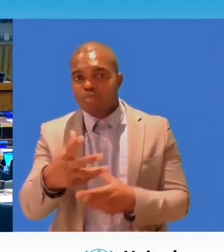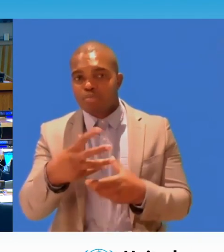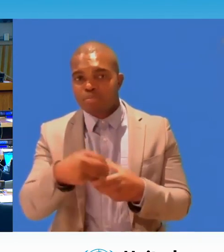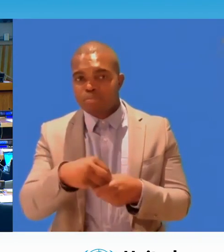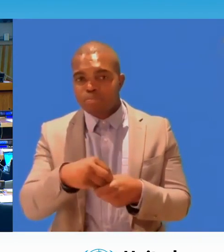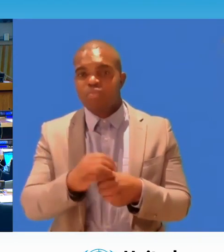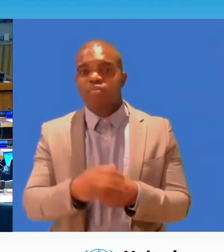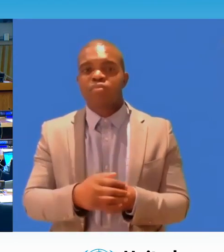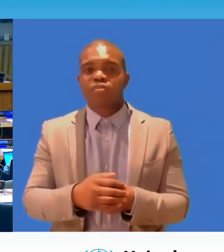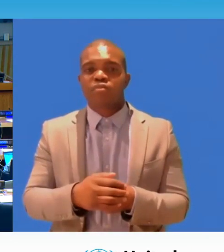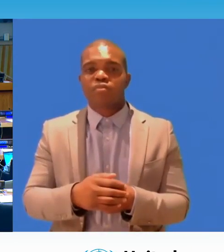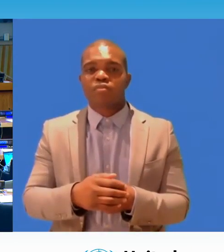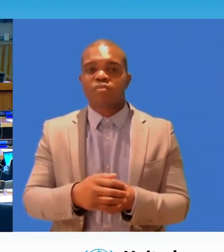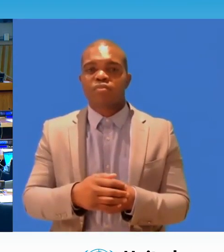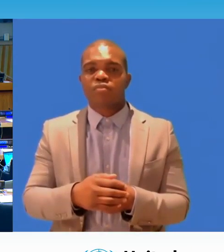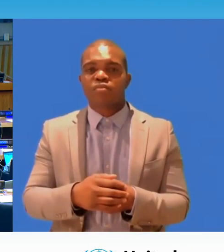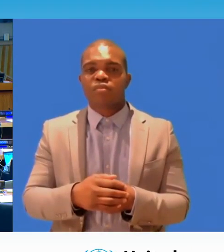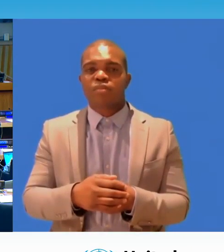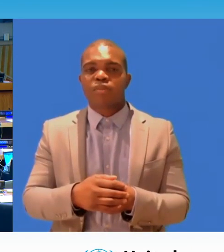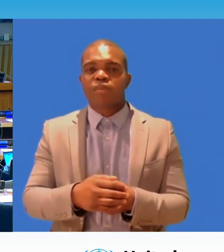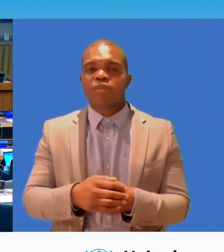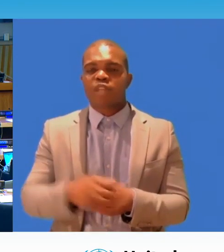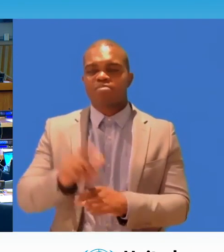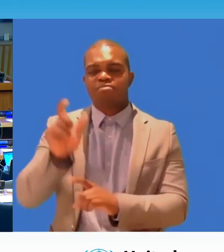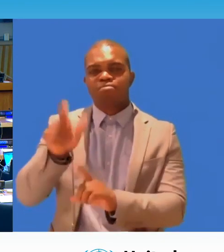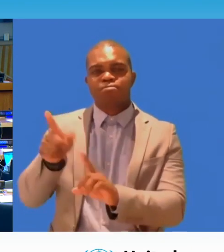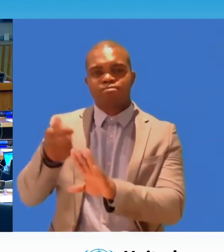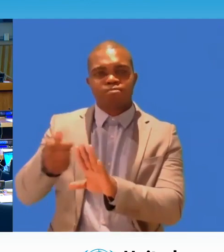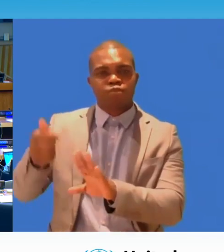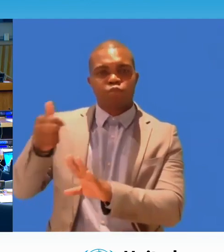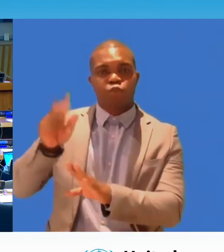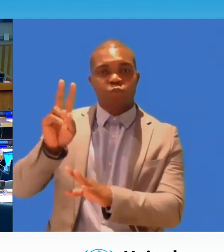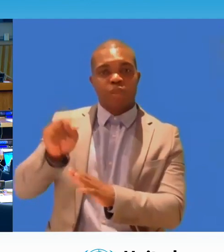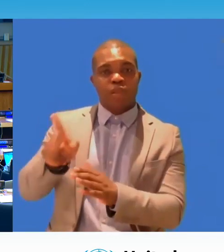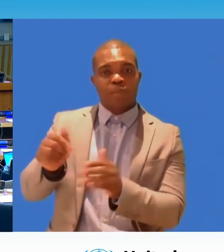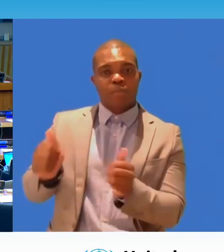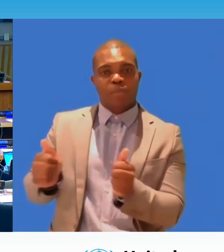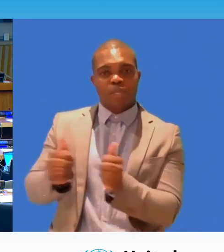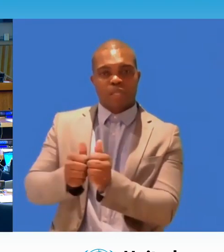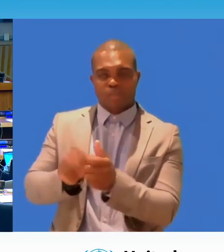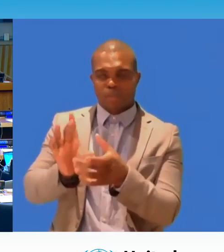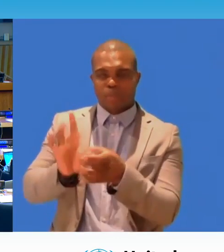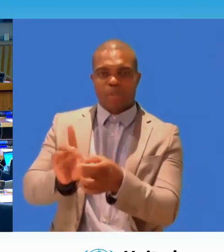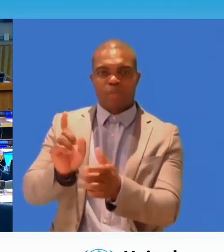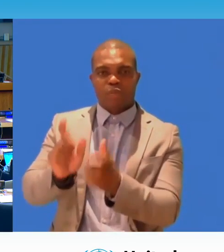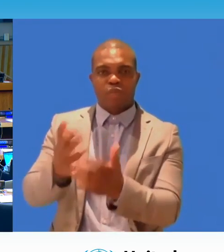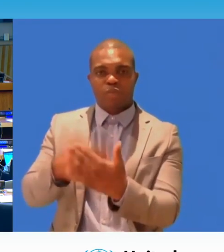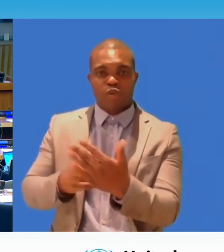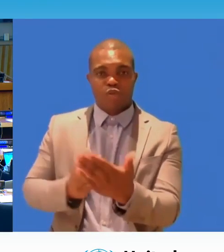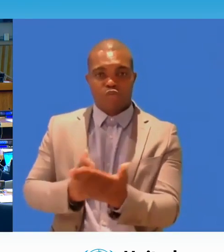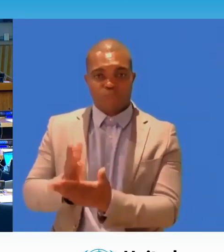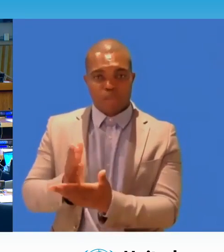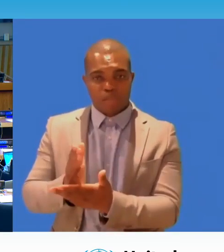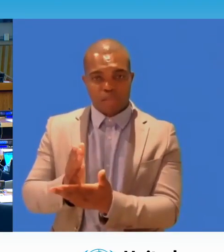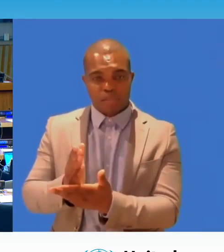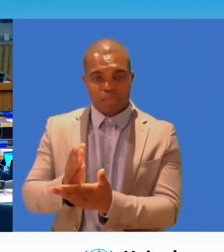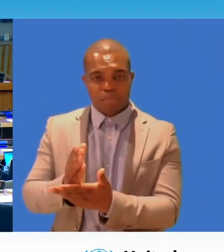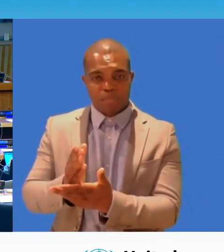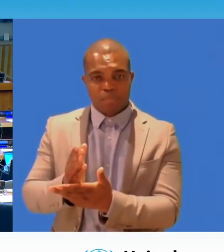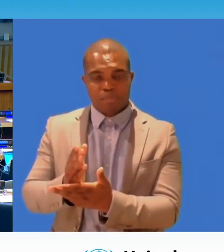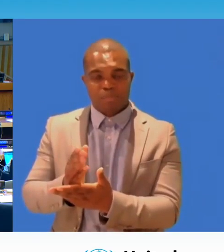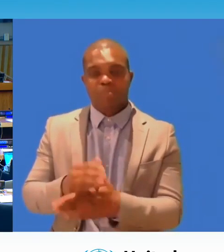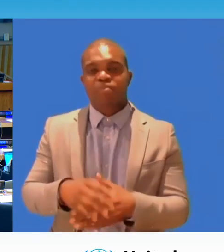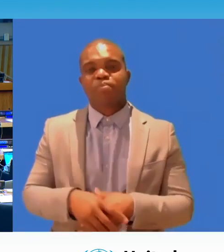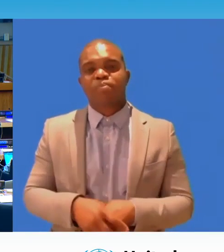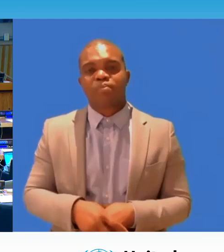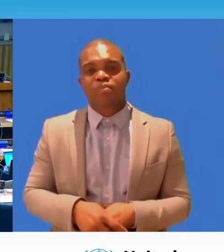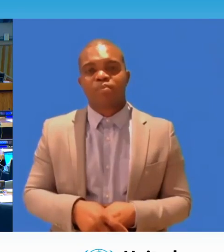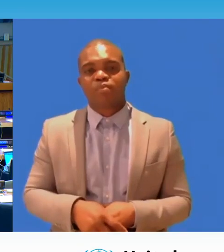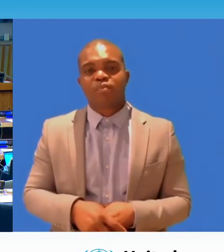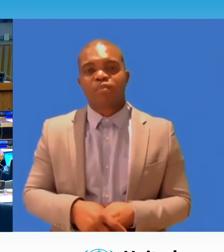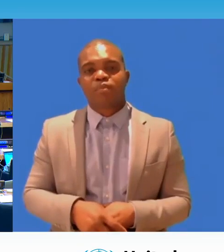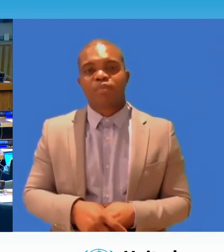rights of person disabilities and Miss sitaki suu makana Civil Society representative Pacific